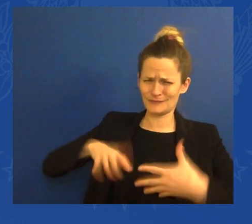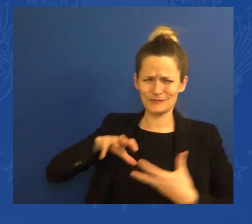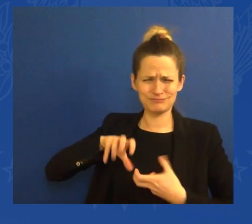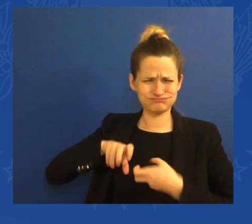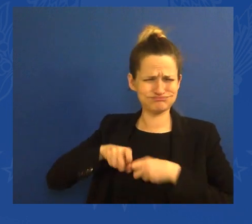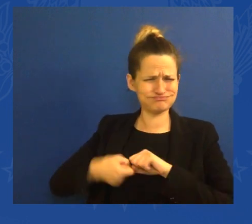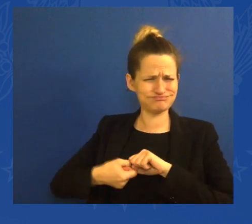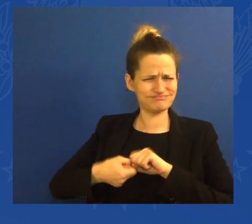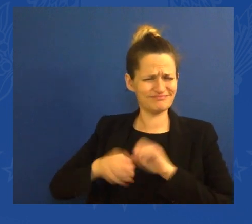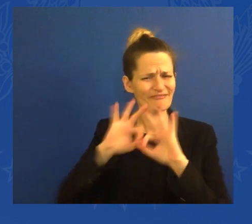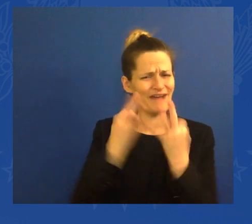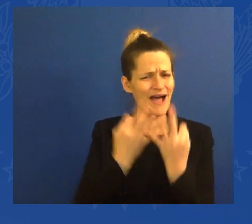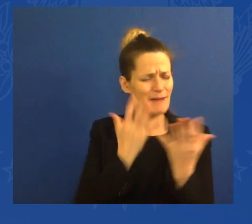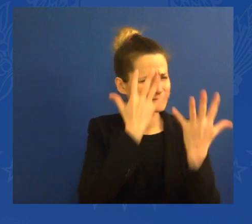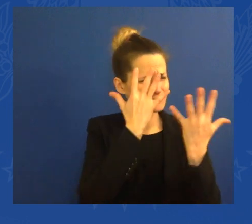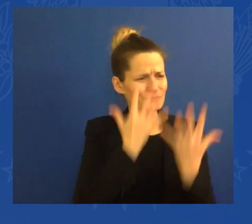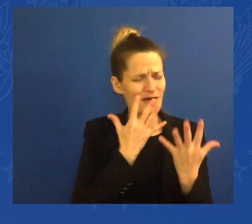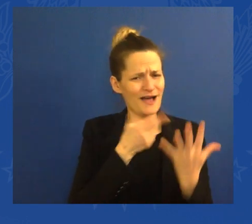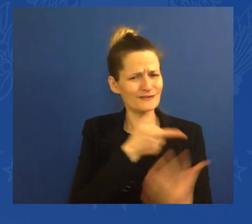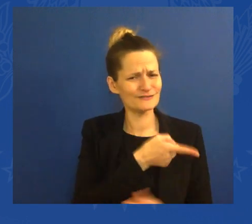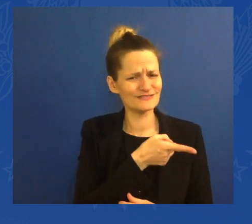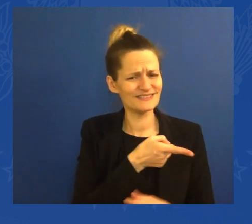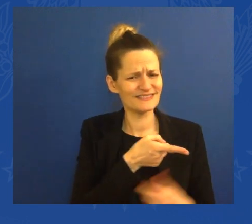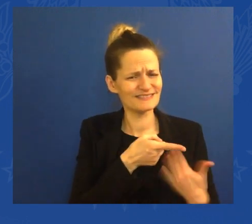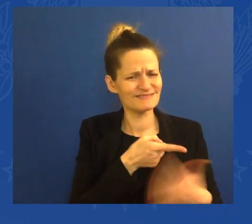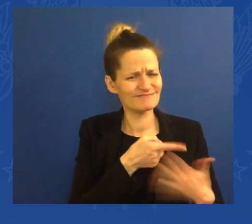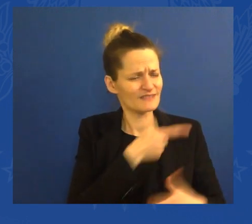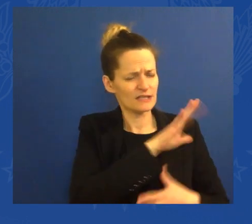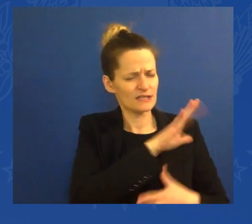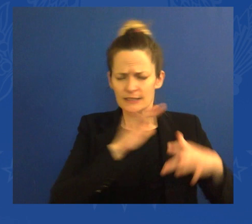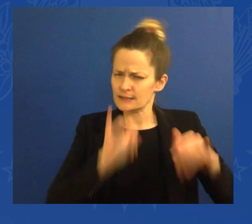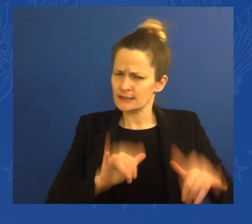He was the man who took the train home to Delaware every night,